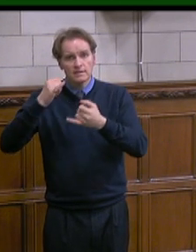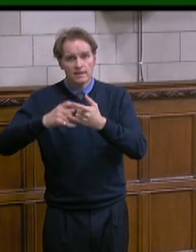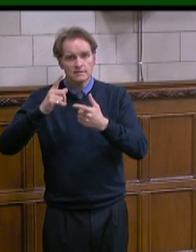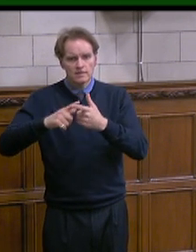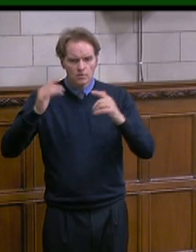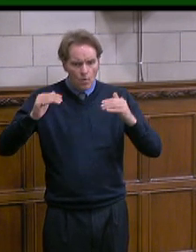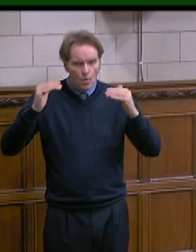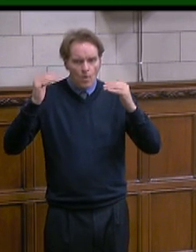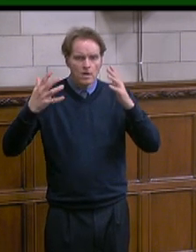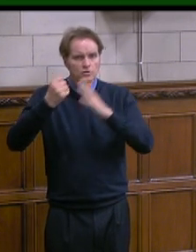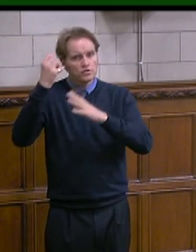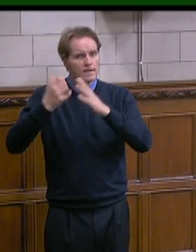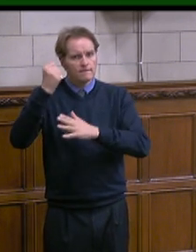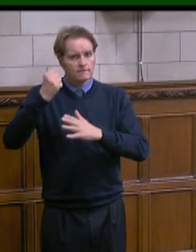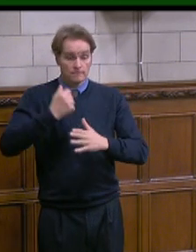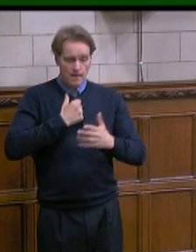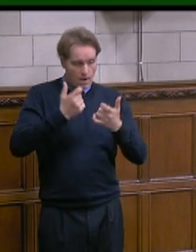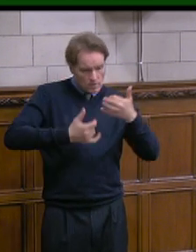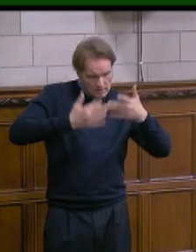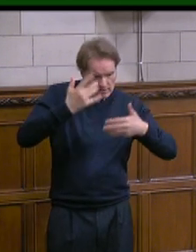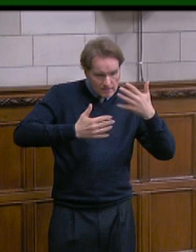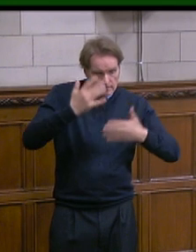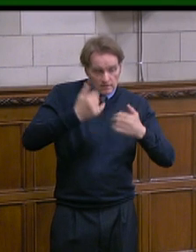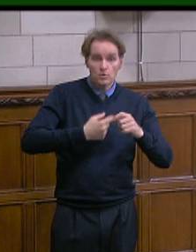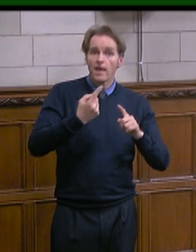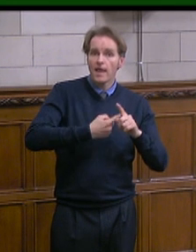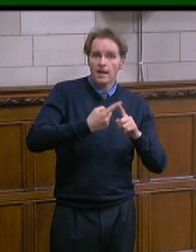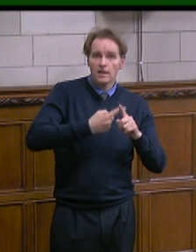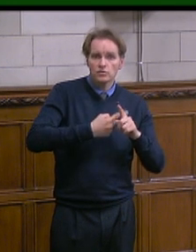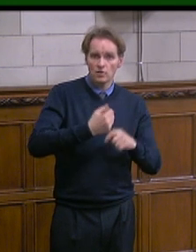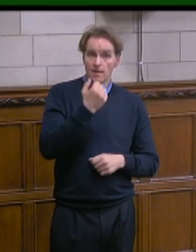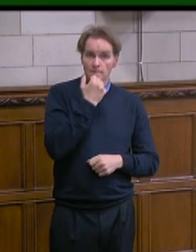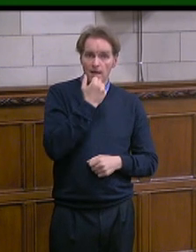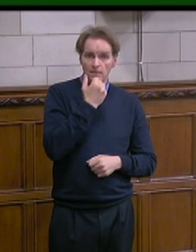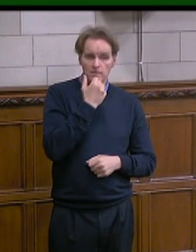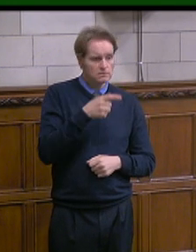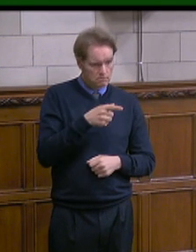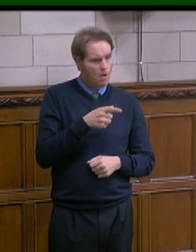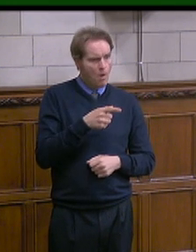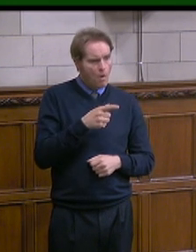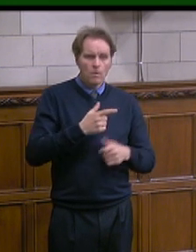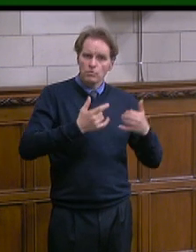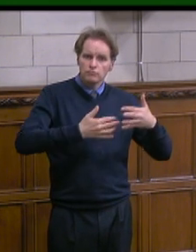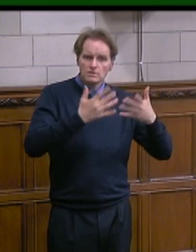Statistics show that attainment in English and maths for that group has been improving in recent years.